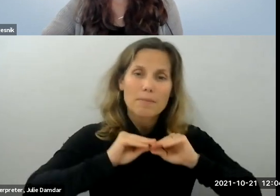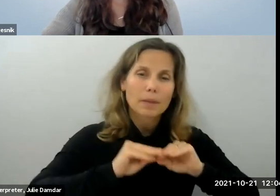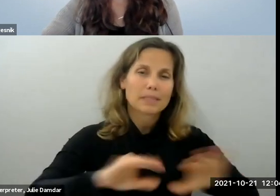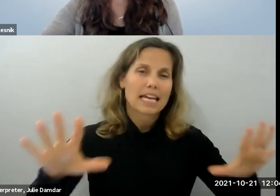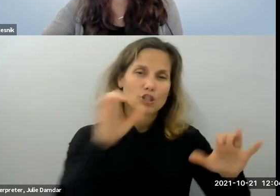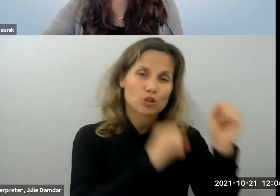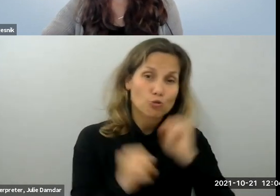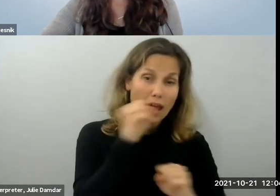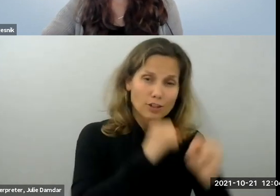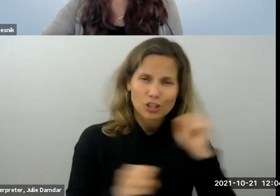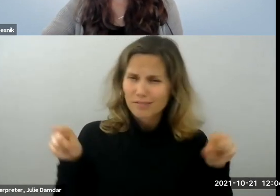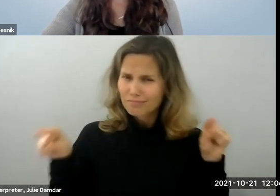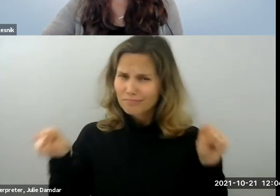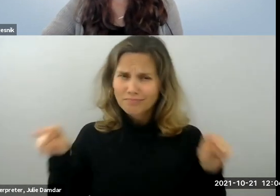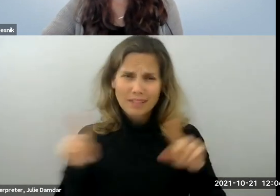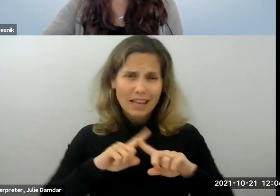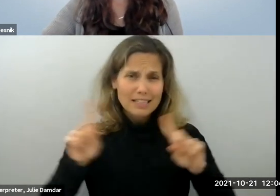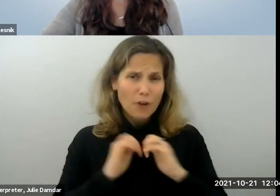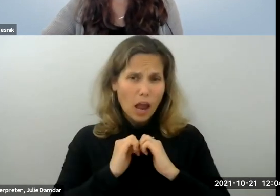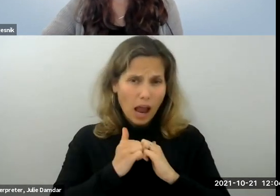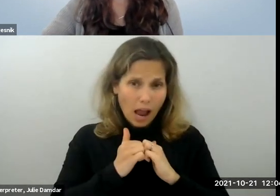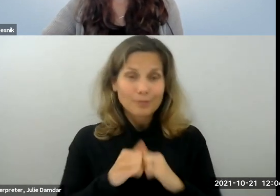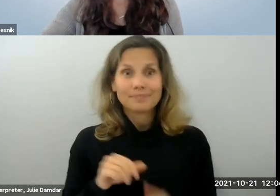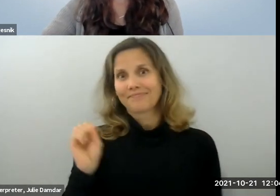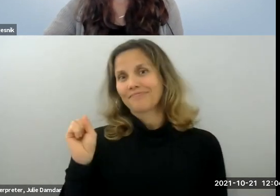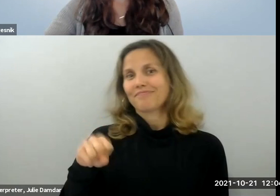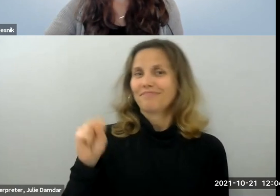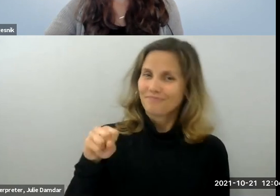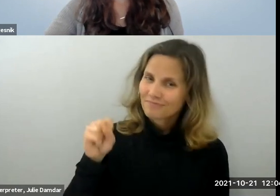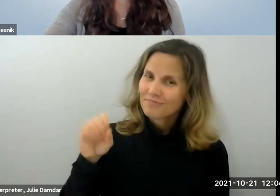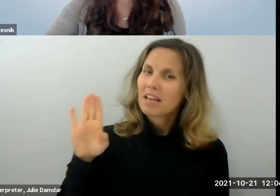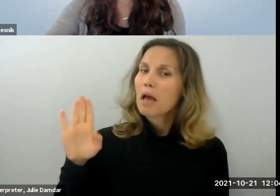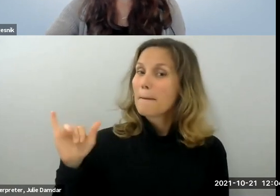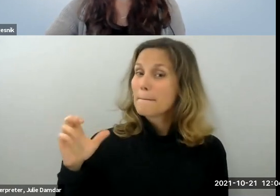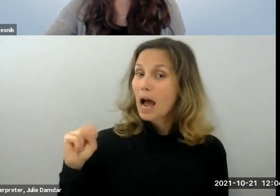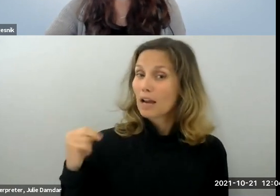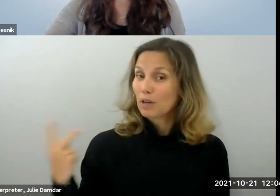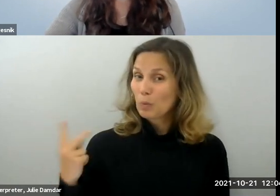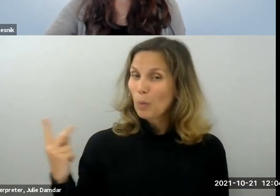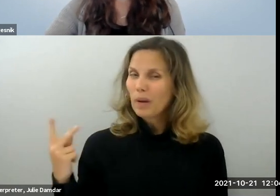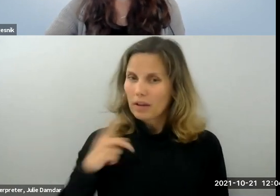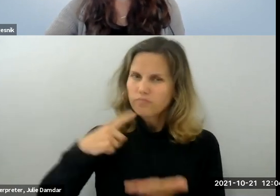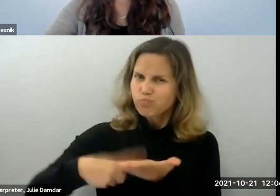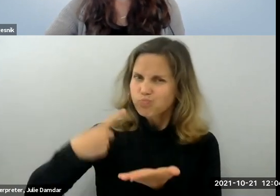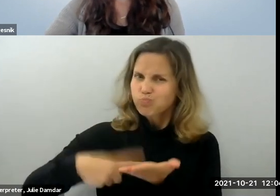Lisa Saldana (she/her/hers): Yes, so Byron and I have talked for at length about how we need to eventually write this paper and.